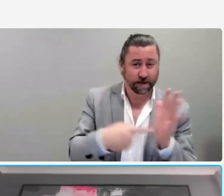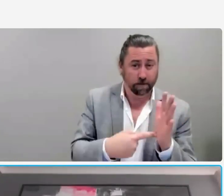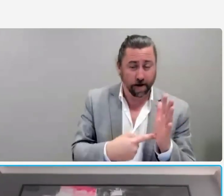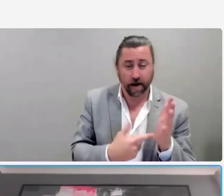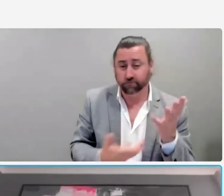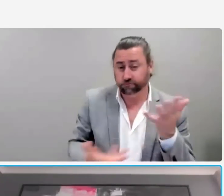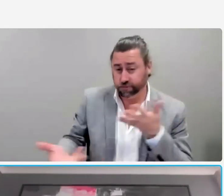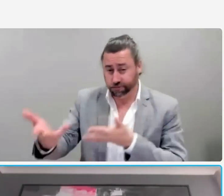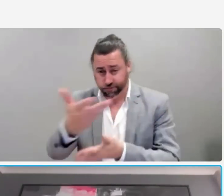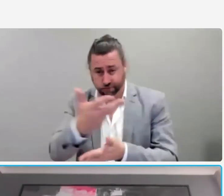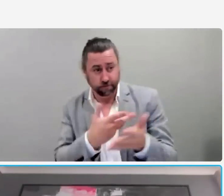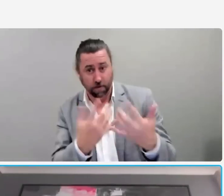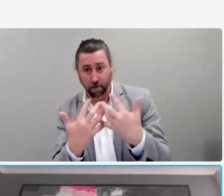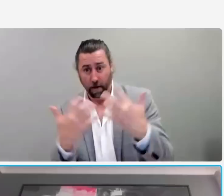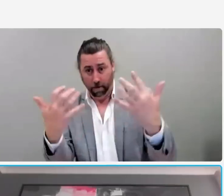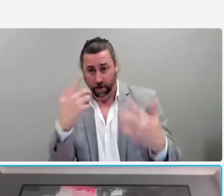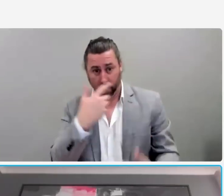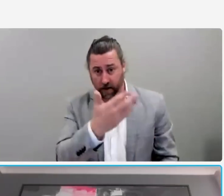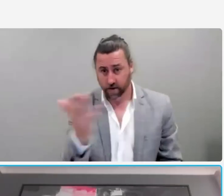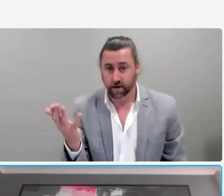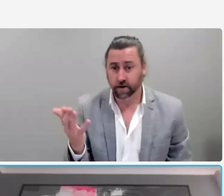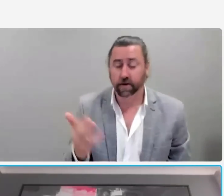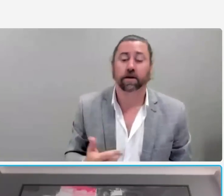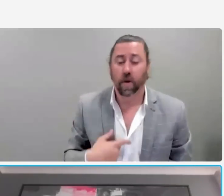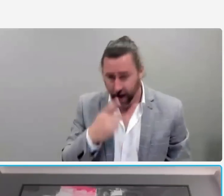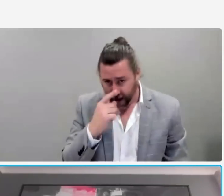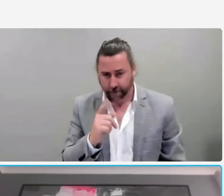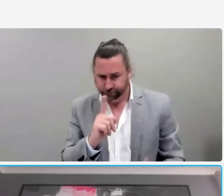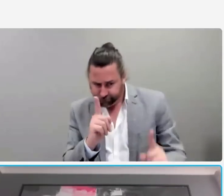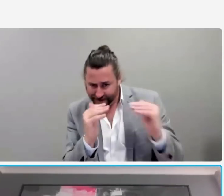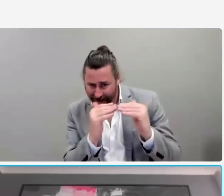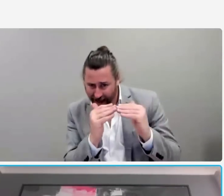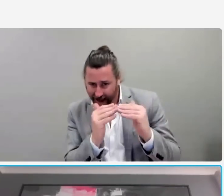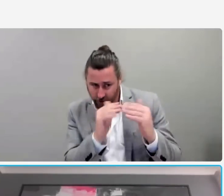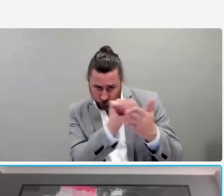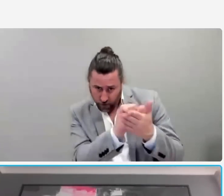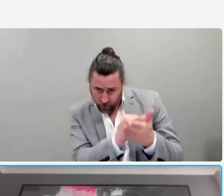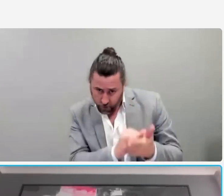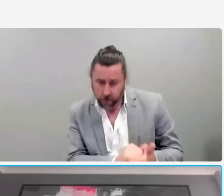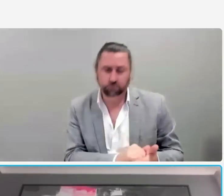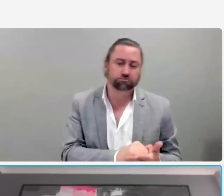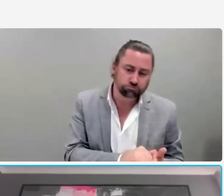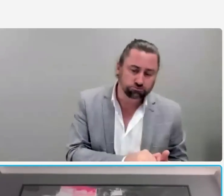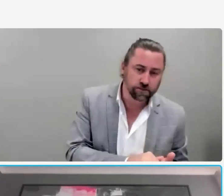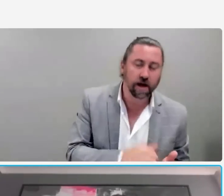the revised content and structure of the standards. It will include a two week awareness building campaign